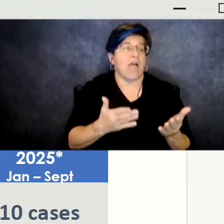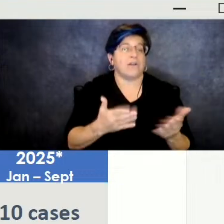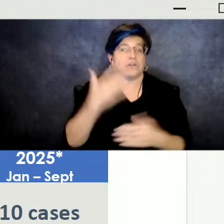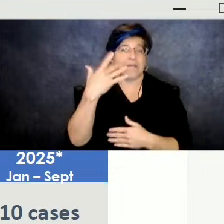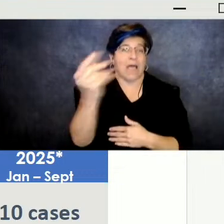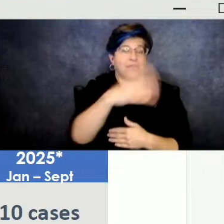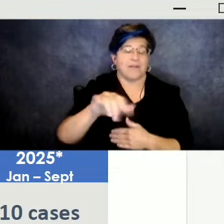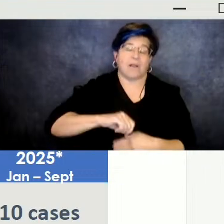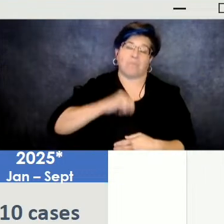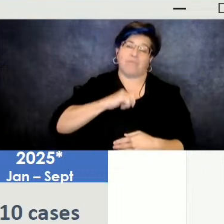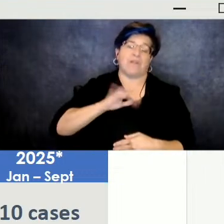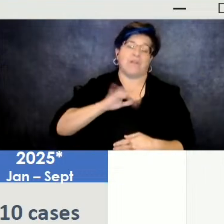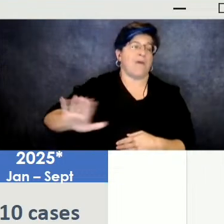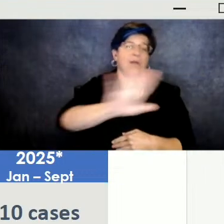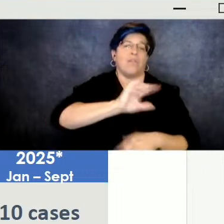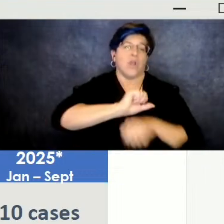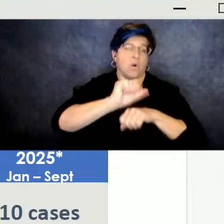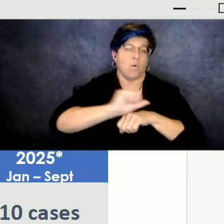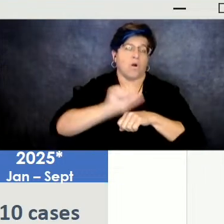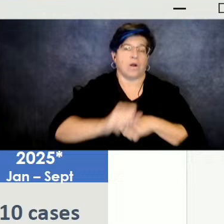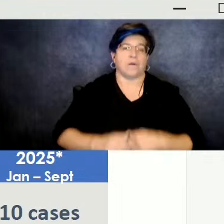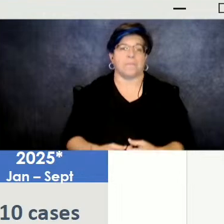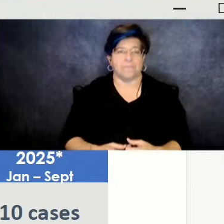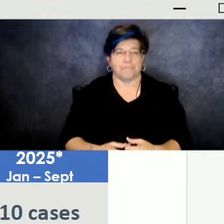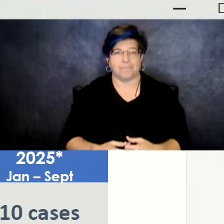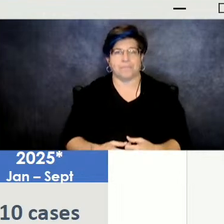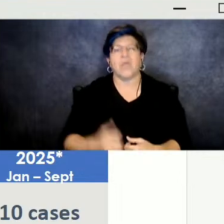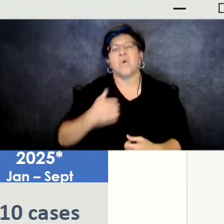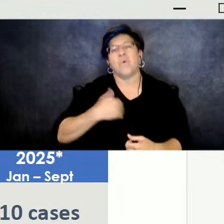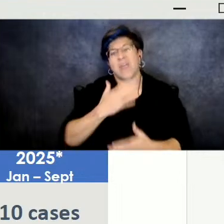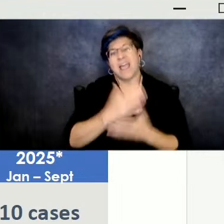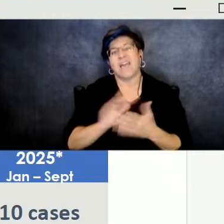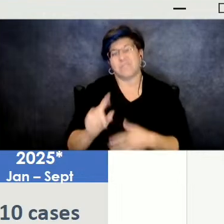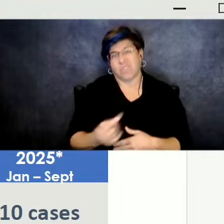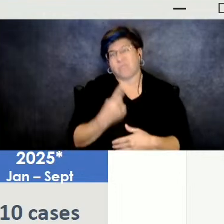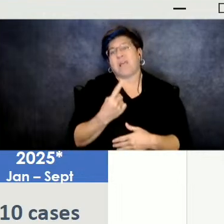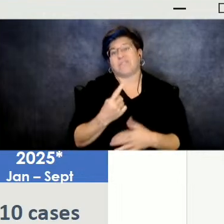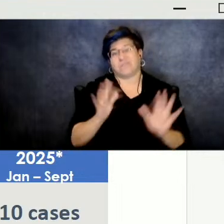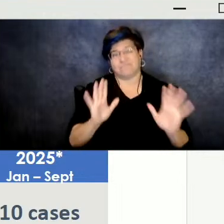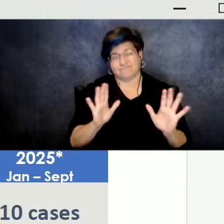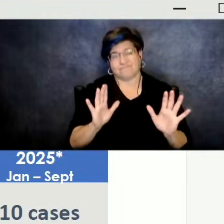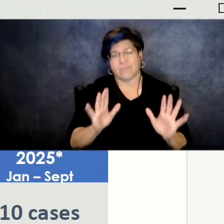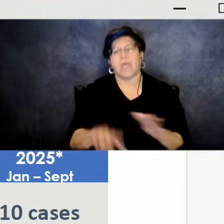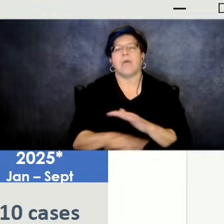HEALTH DEPARTMENT AND WITH OUR HEALTH CARE SYSTEMS AND THE PROVIDERS. I'M VERY PROUD OF THE WORK THAT